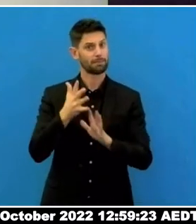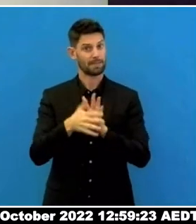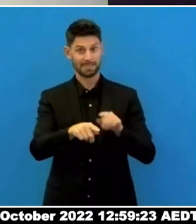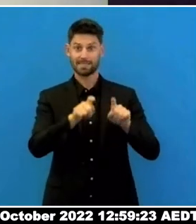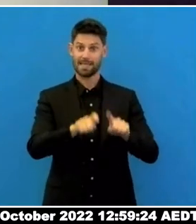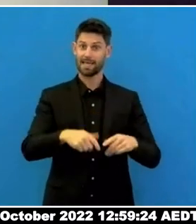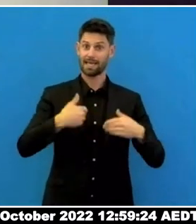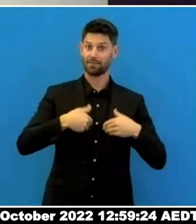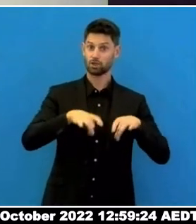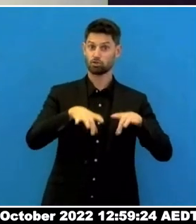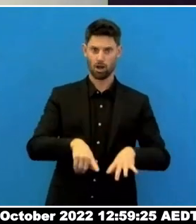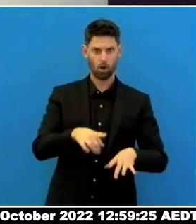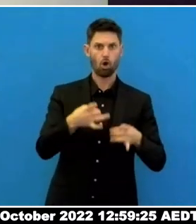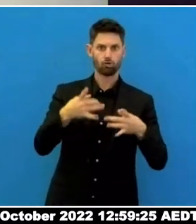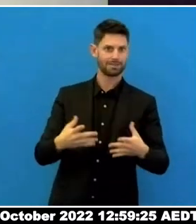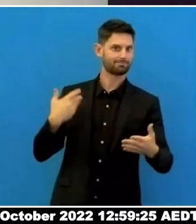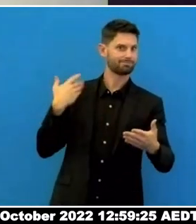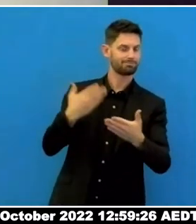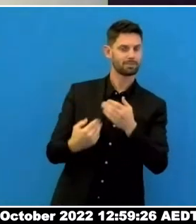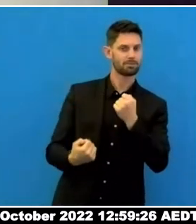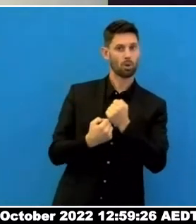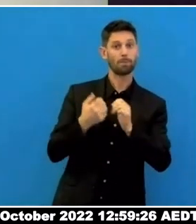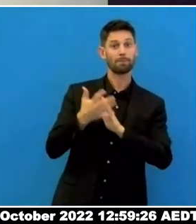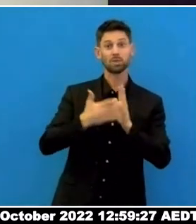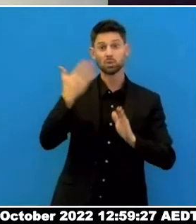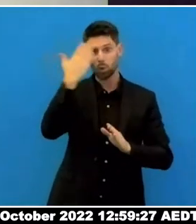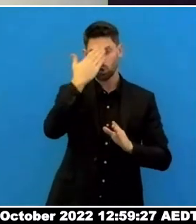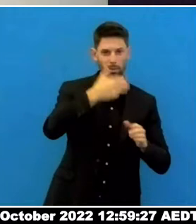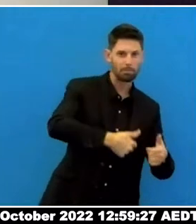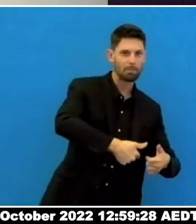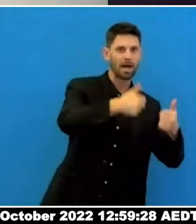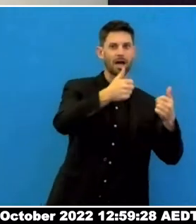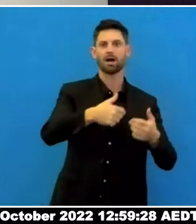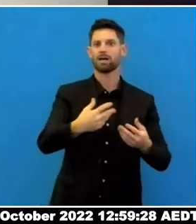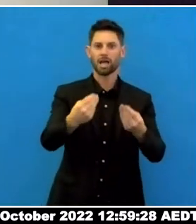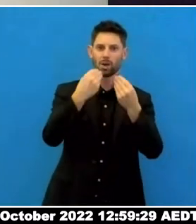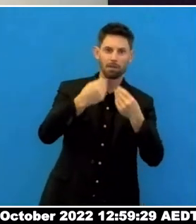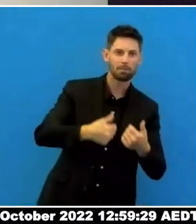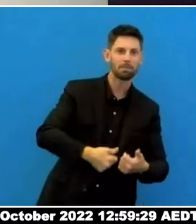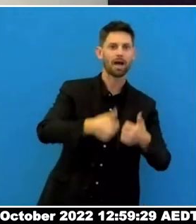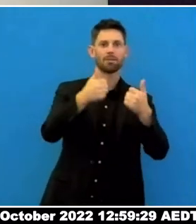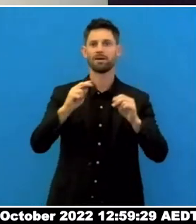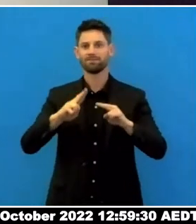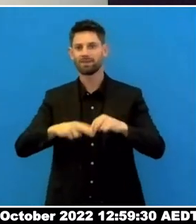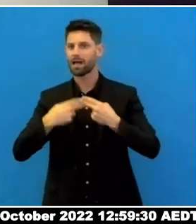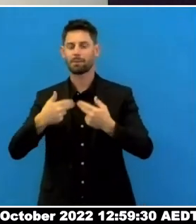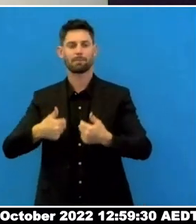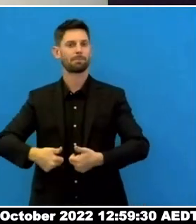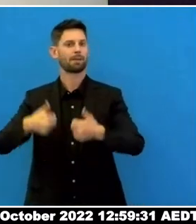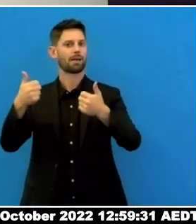will have been much more successful in school, in their education pathways and the whole family supported would have given those children